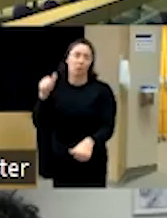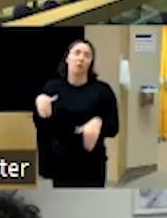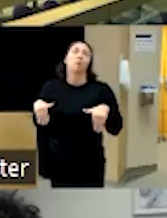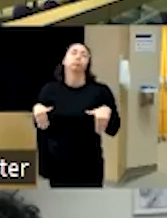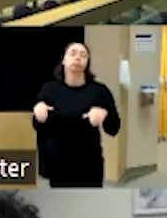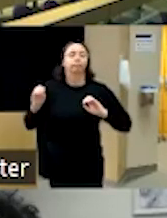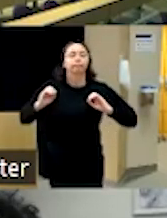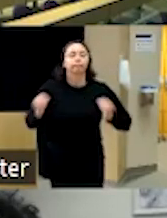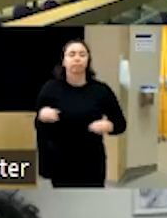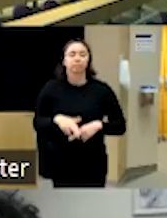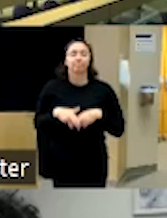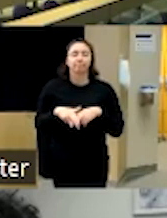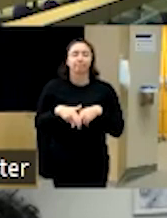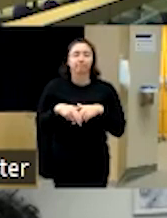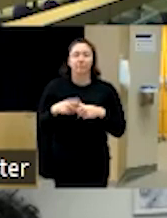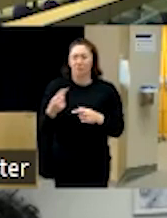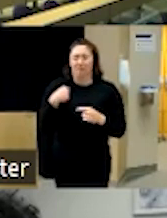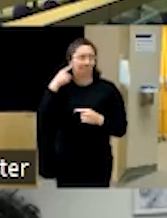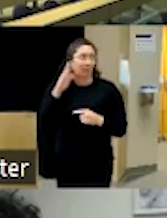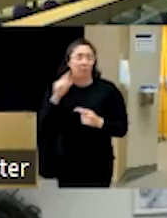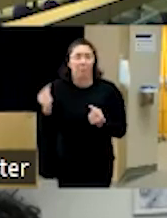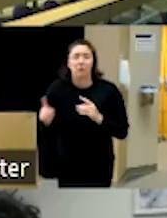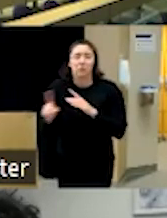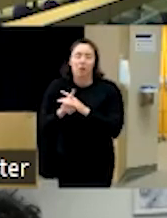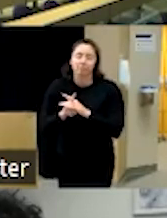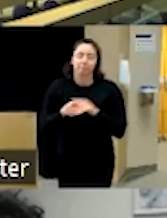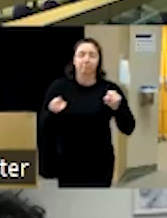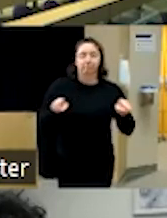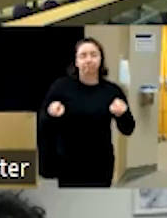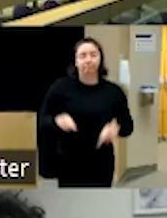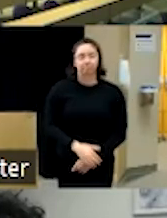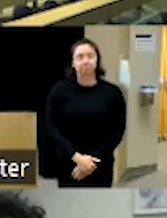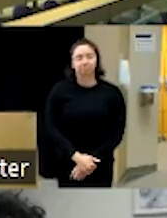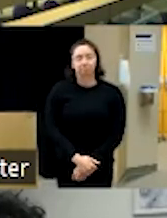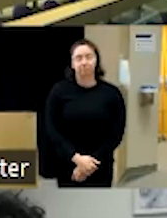week and because I always think it's going to be painful of course we also look at the biography